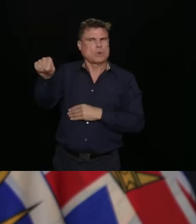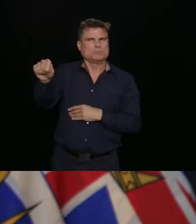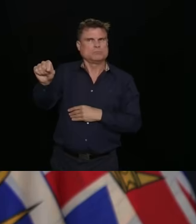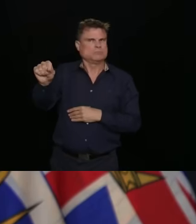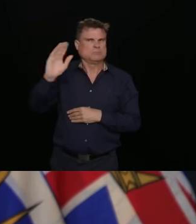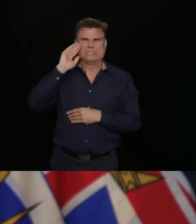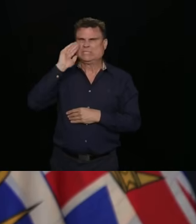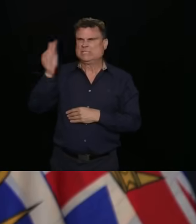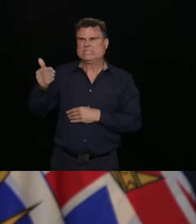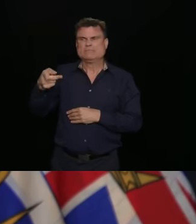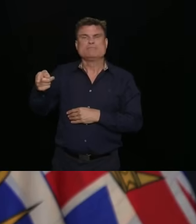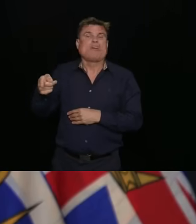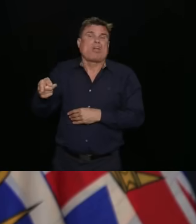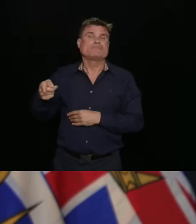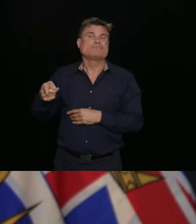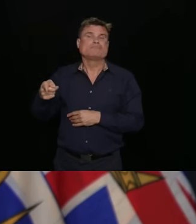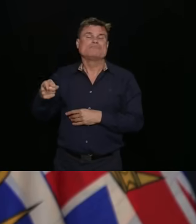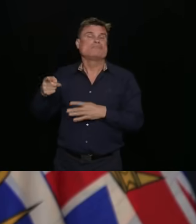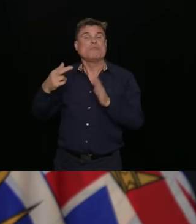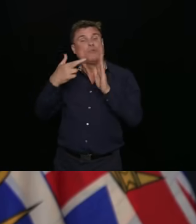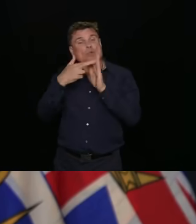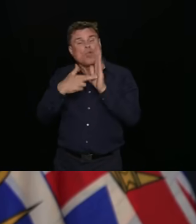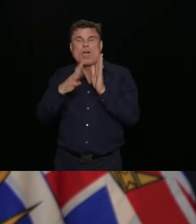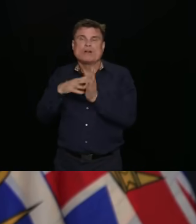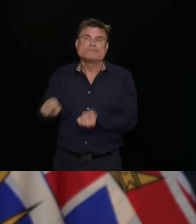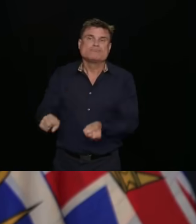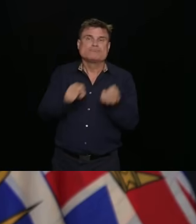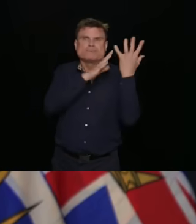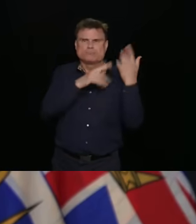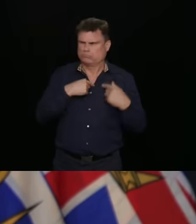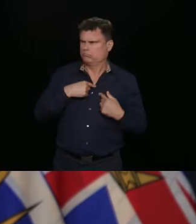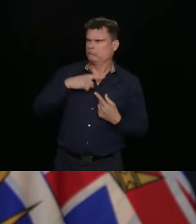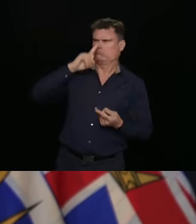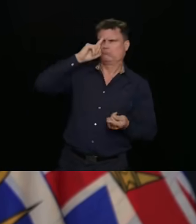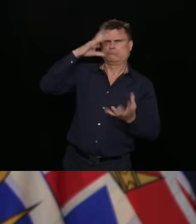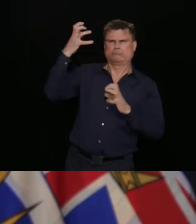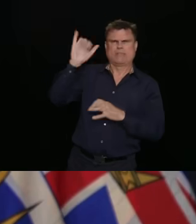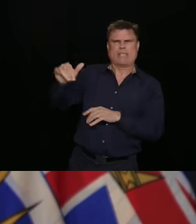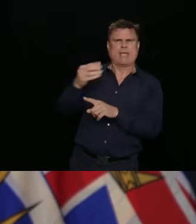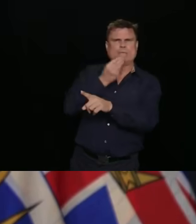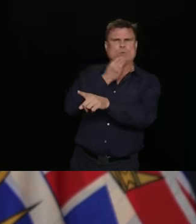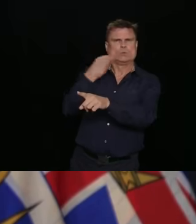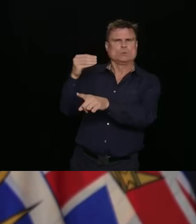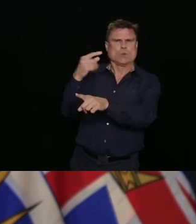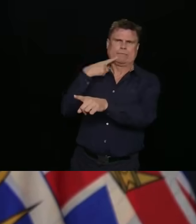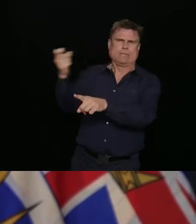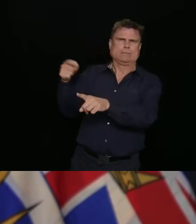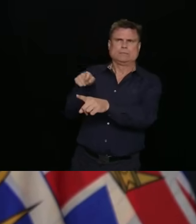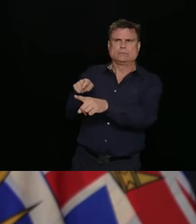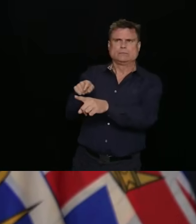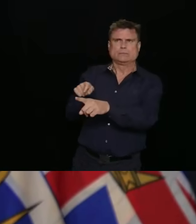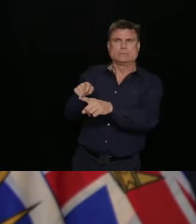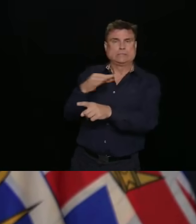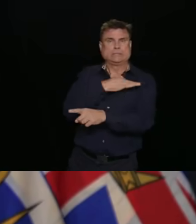question, Shannon Paterson, CTV. Hi, Dr Henry and Minister Dix. It's clear interest these